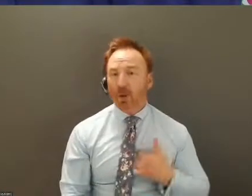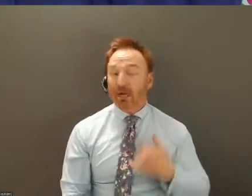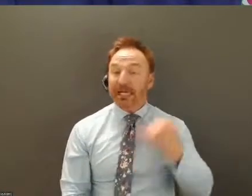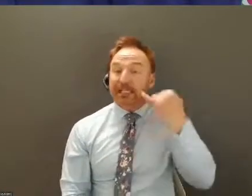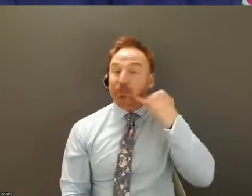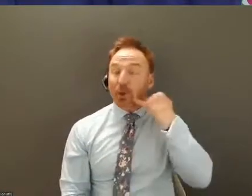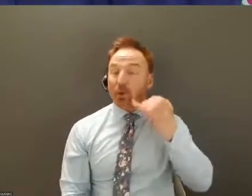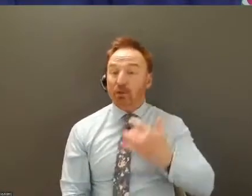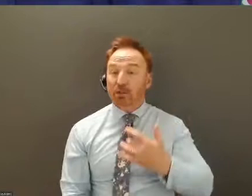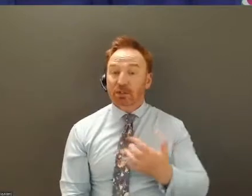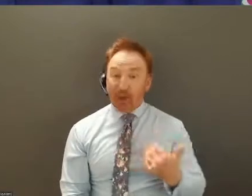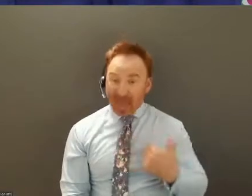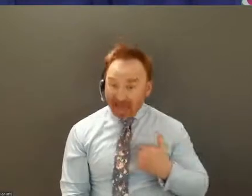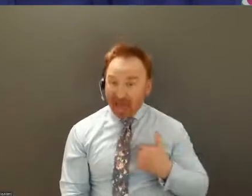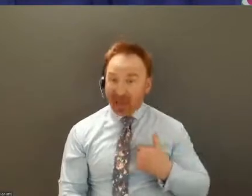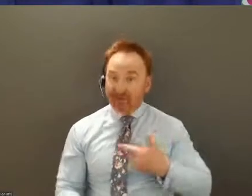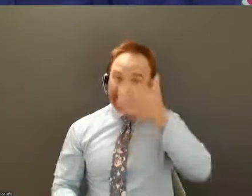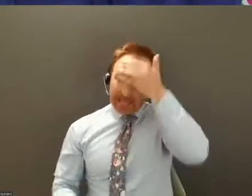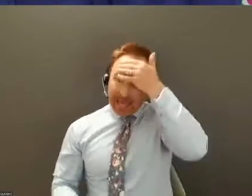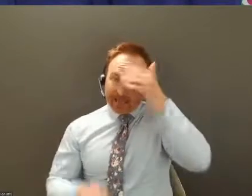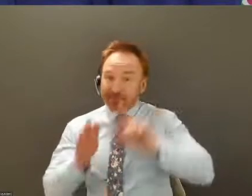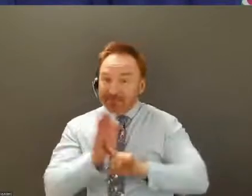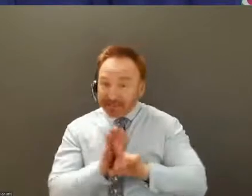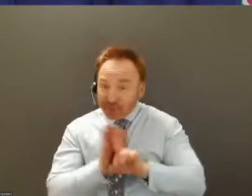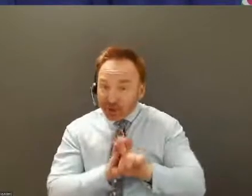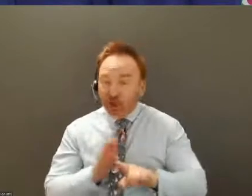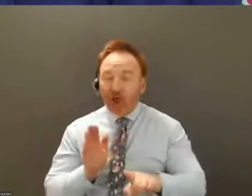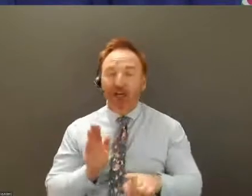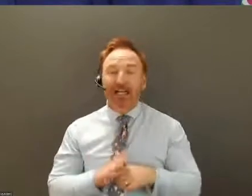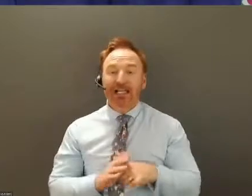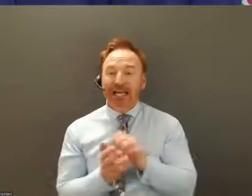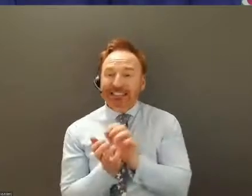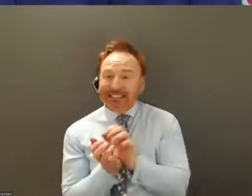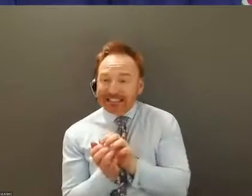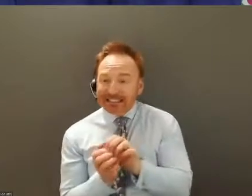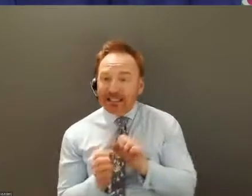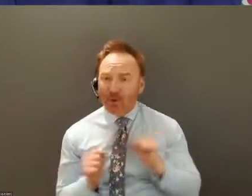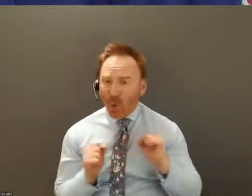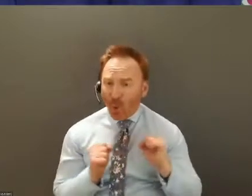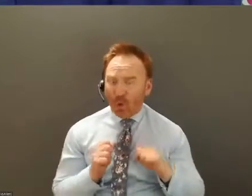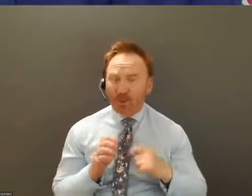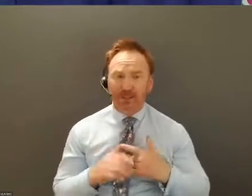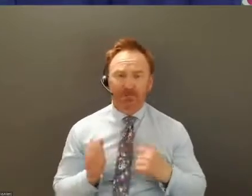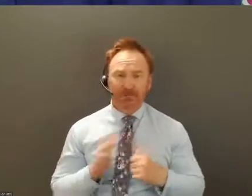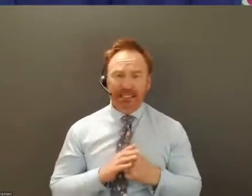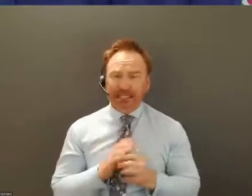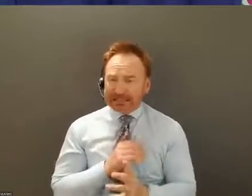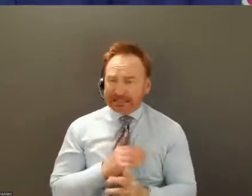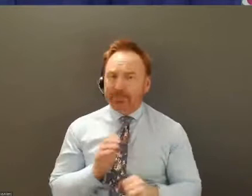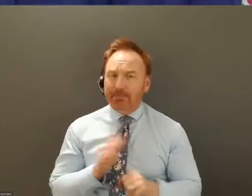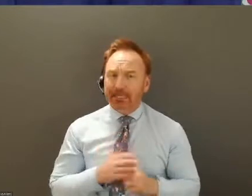I don't have it by percentage. That's something we can work on and get back to you want.